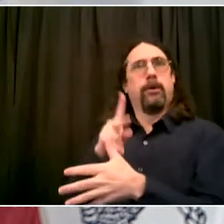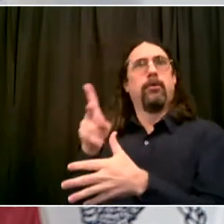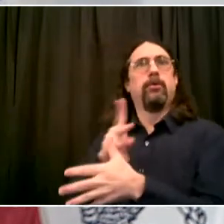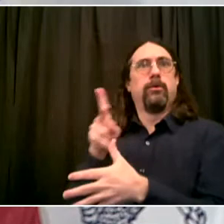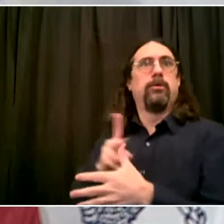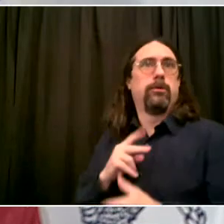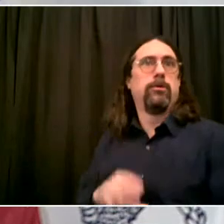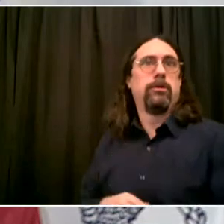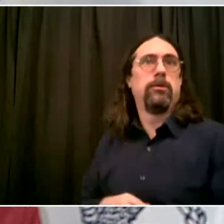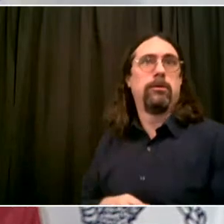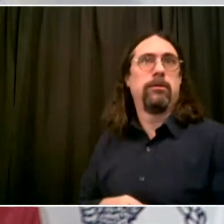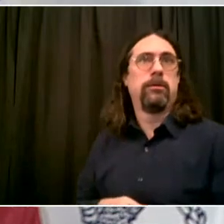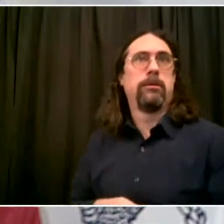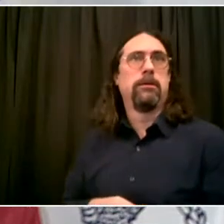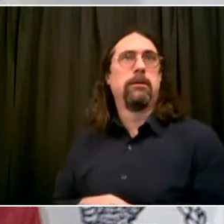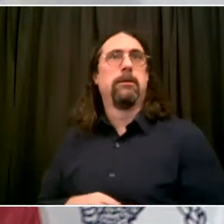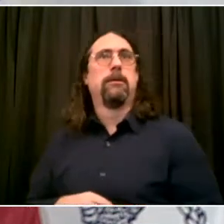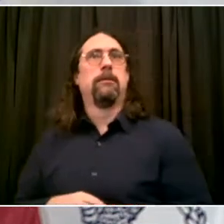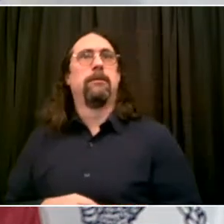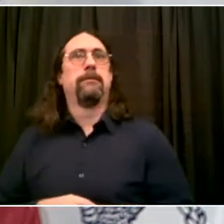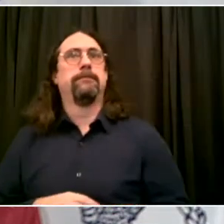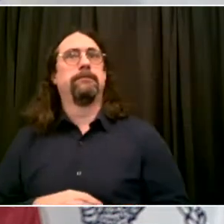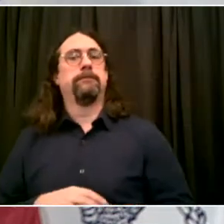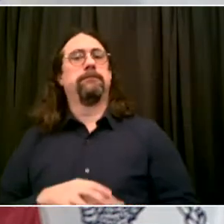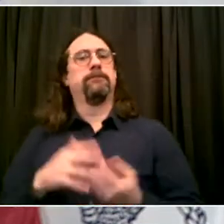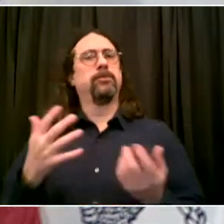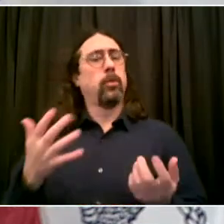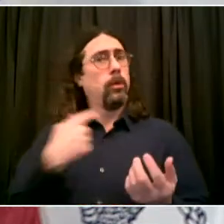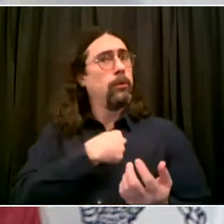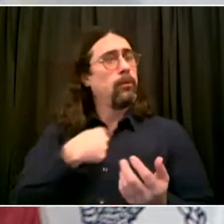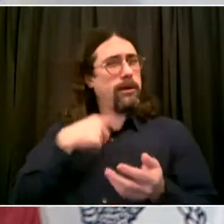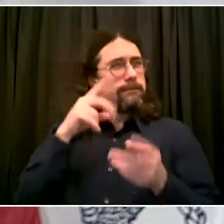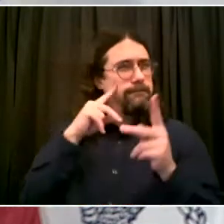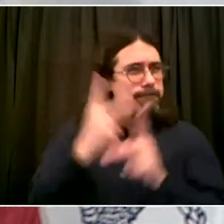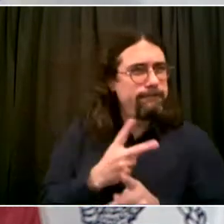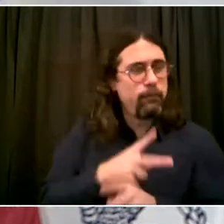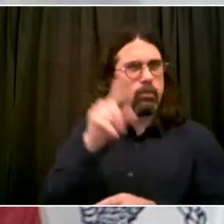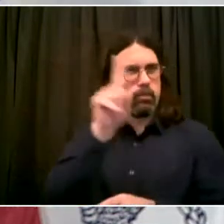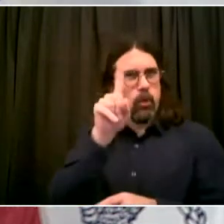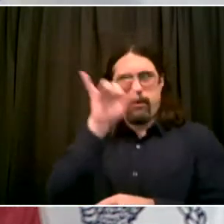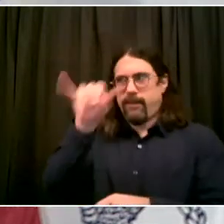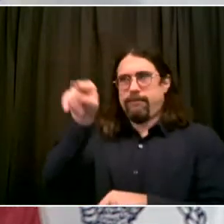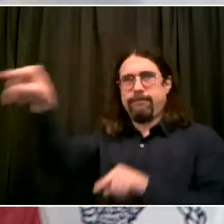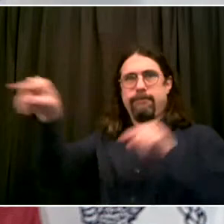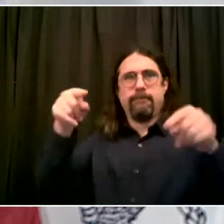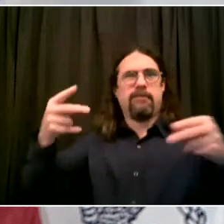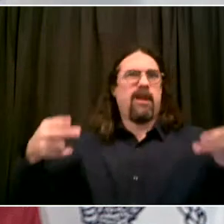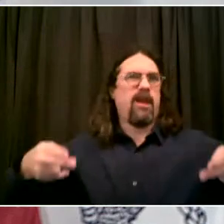WOULD LIKE TO HAVE BUT WITH THE SUPPLY WE DO O HHAVE TRYING TO MAKE SURE THE FOCUS IS WHERE